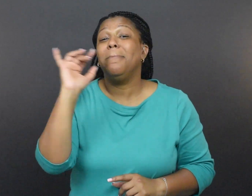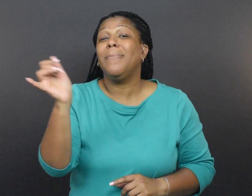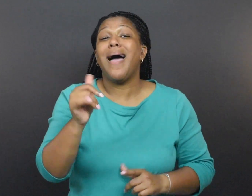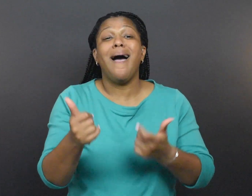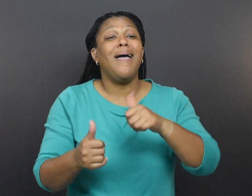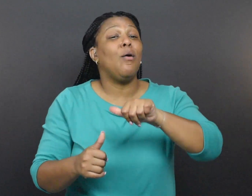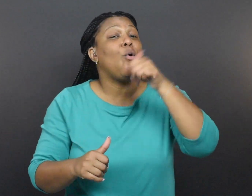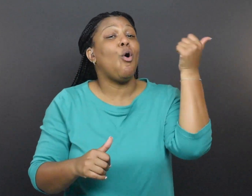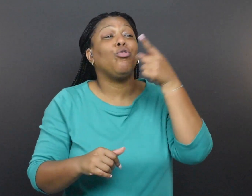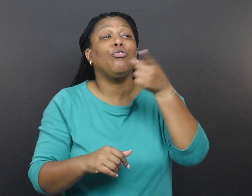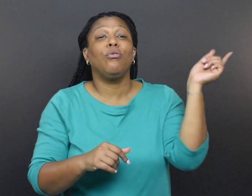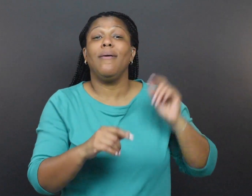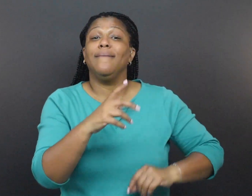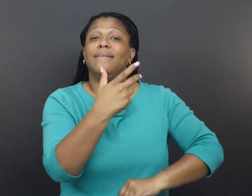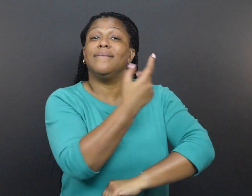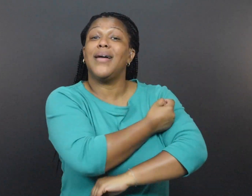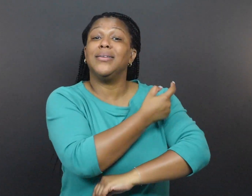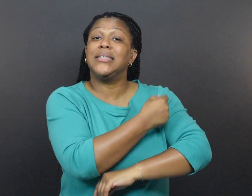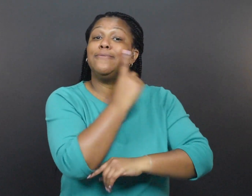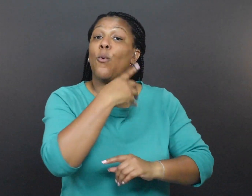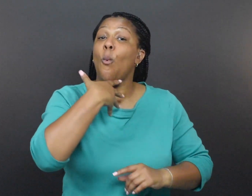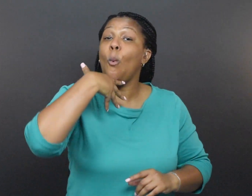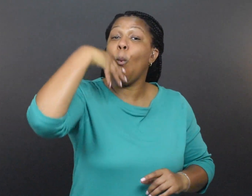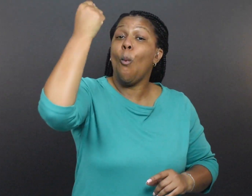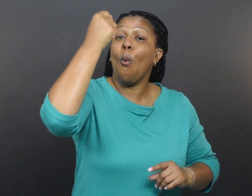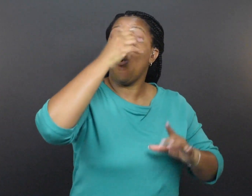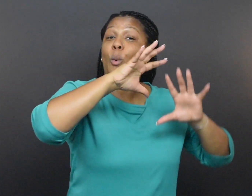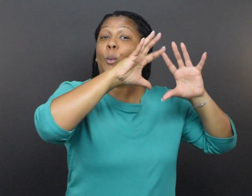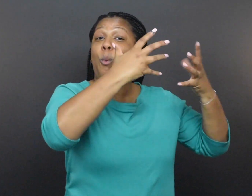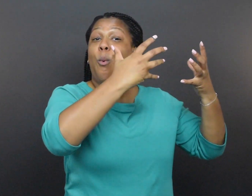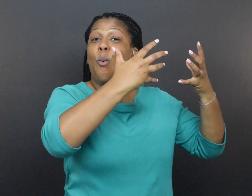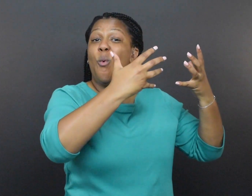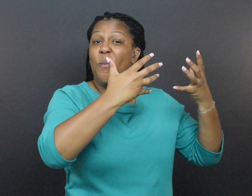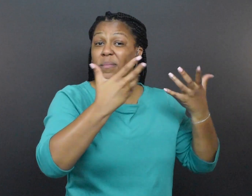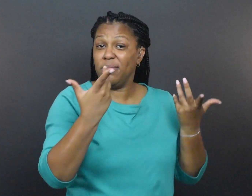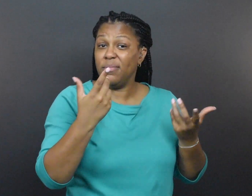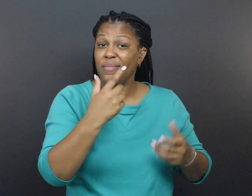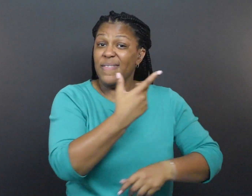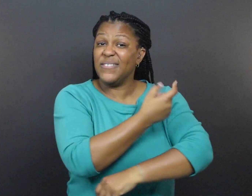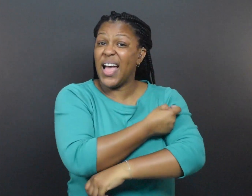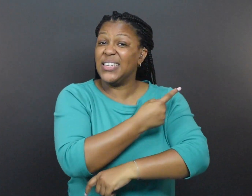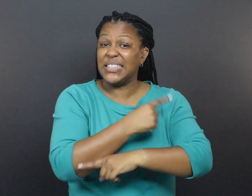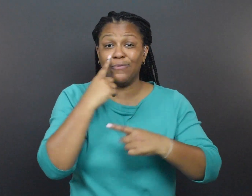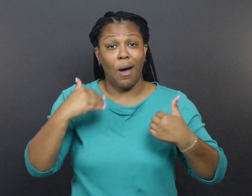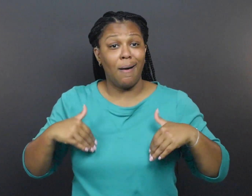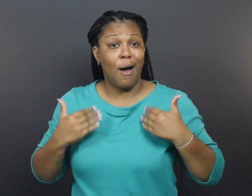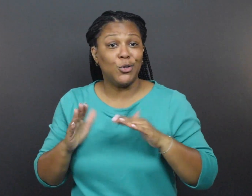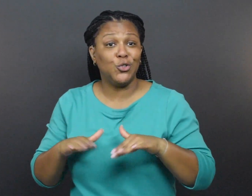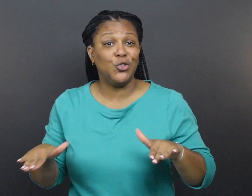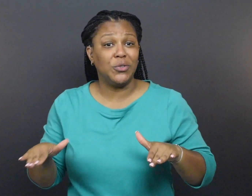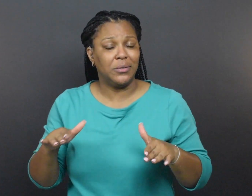Like with vaccines for older age groups, the vaccines for young children were found to be safe,